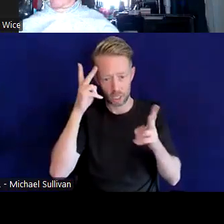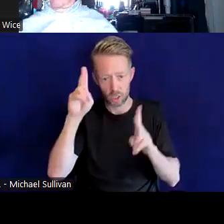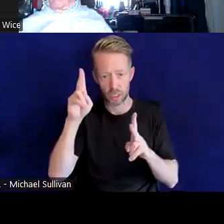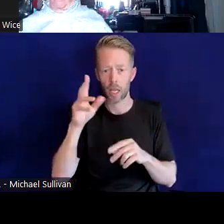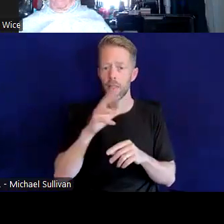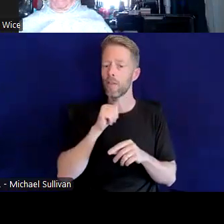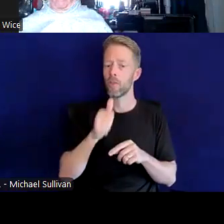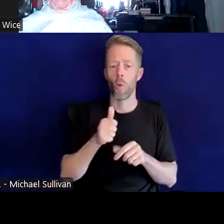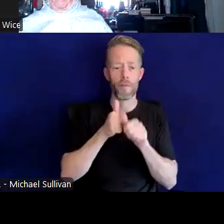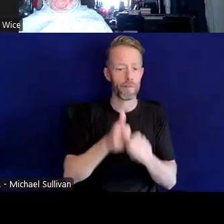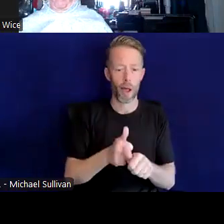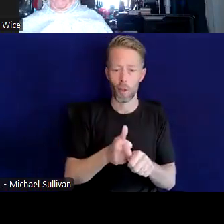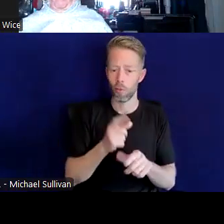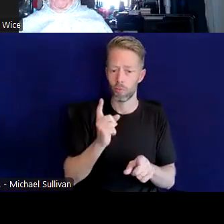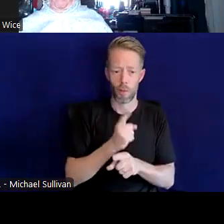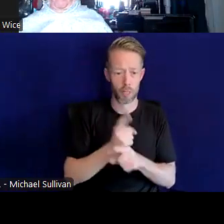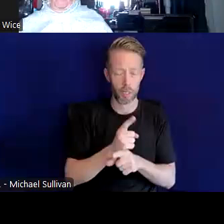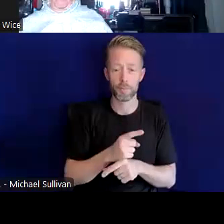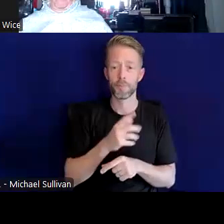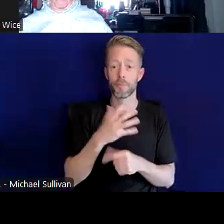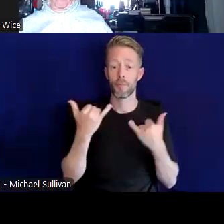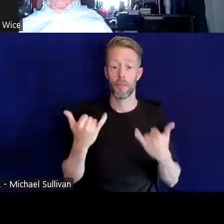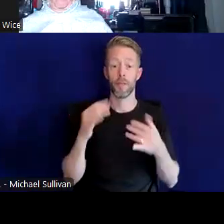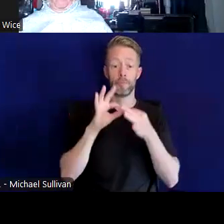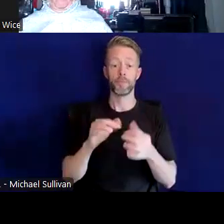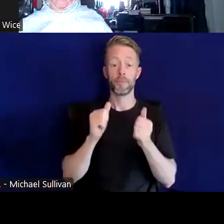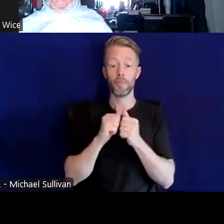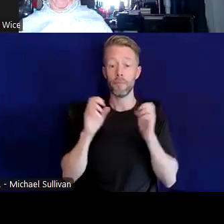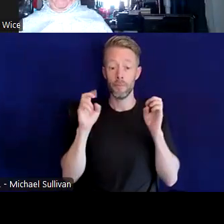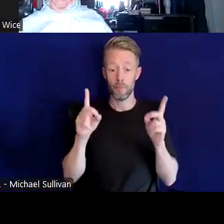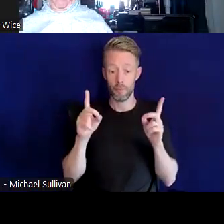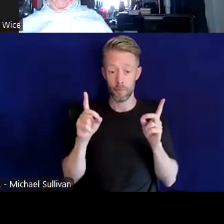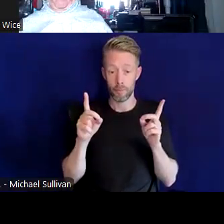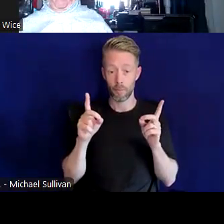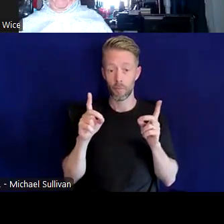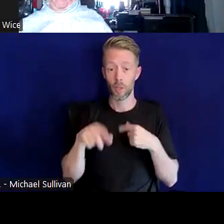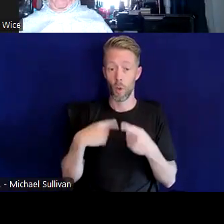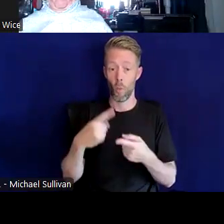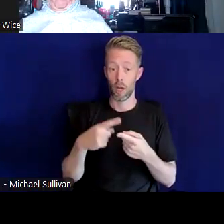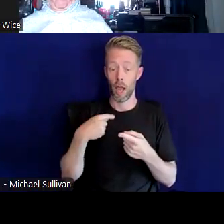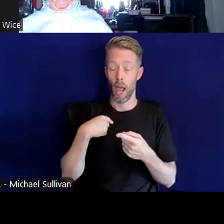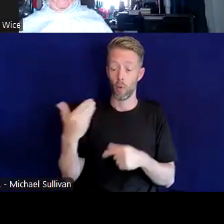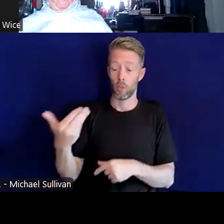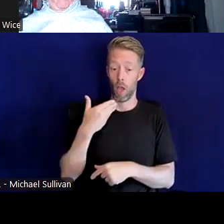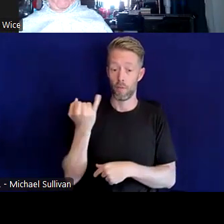misunderstand it and don't apply it properly. In regard to